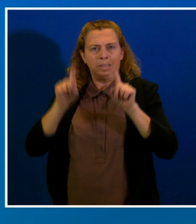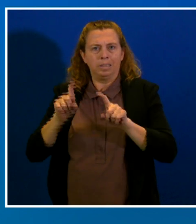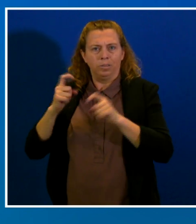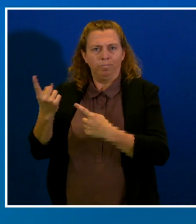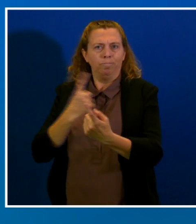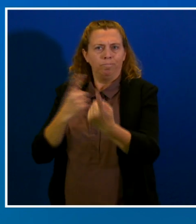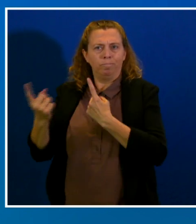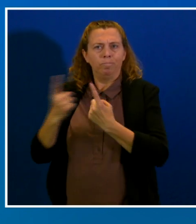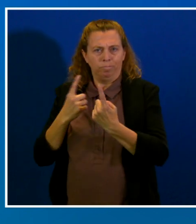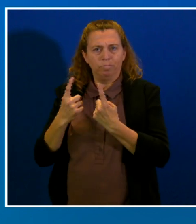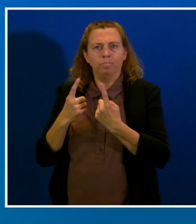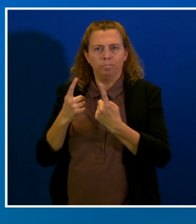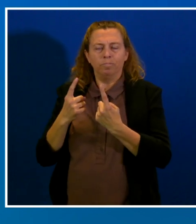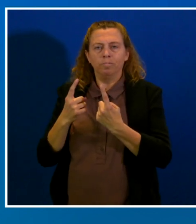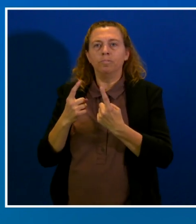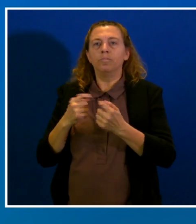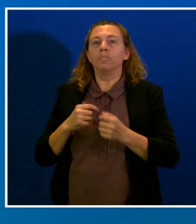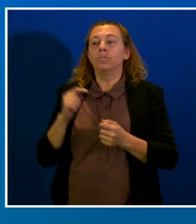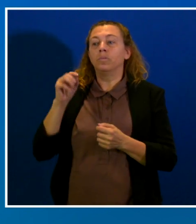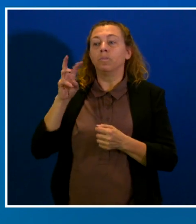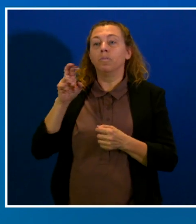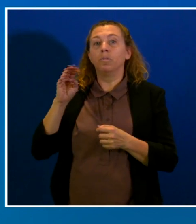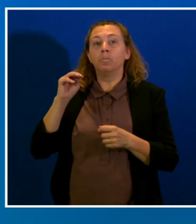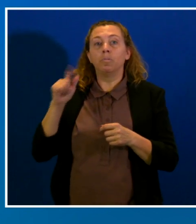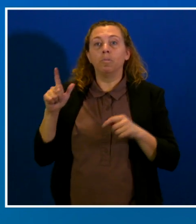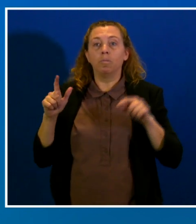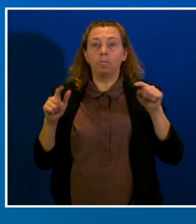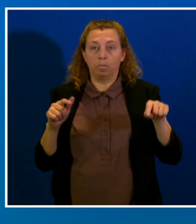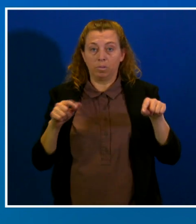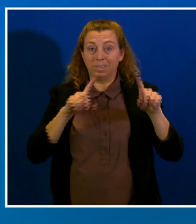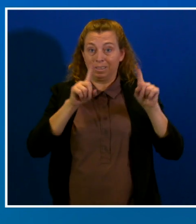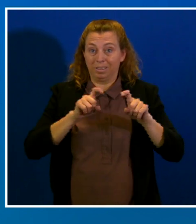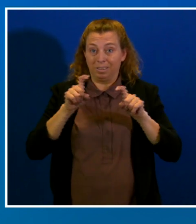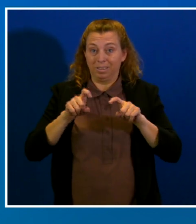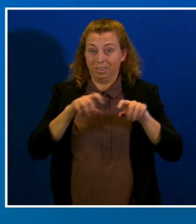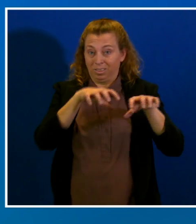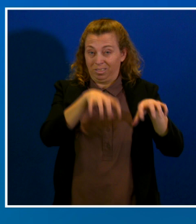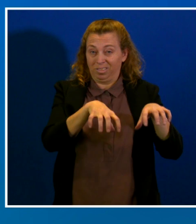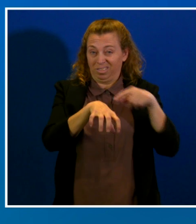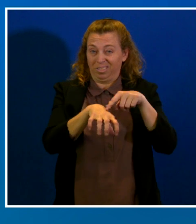small community testing site at the end of the day tomorrow in